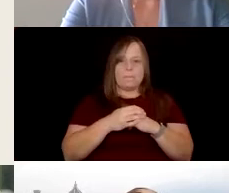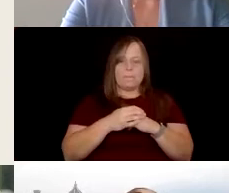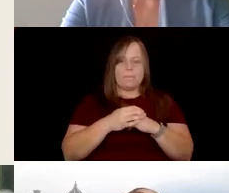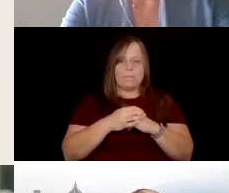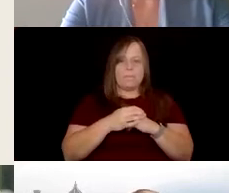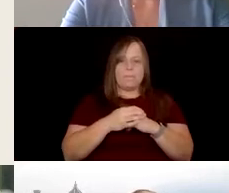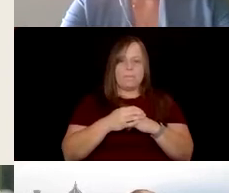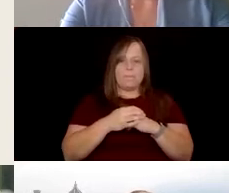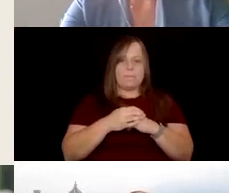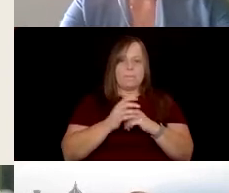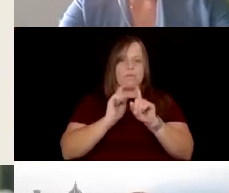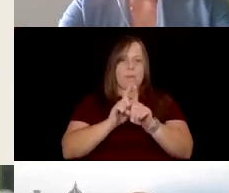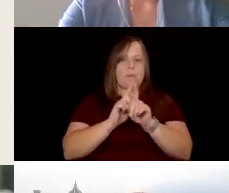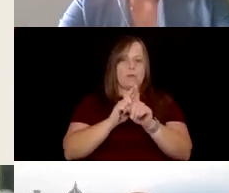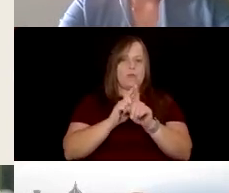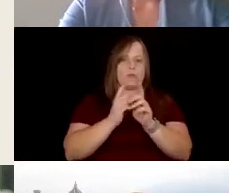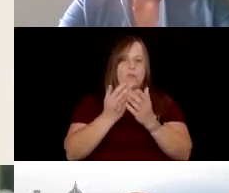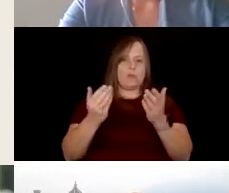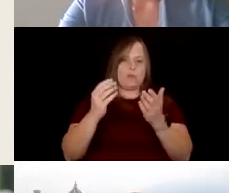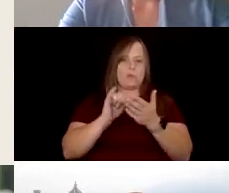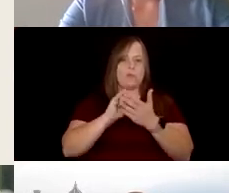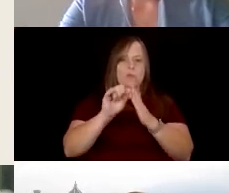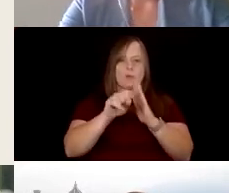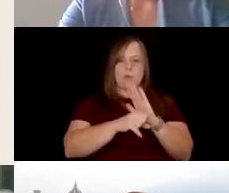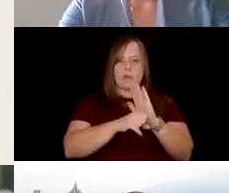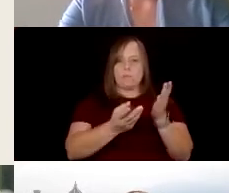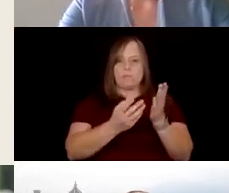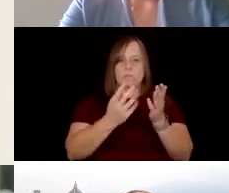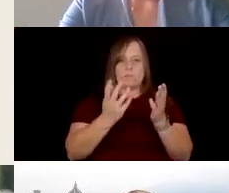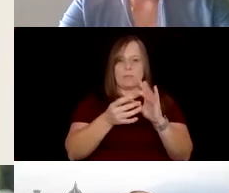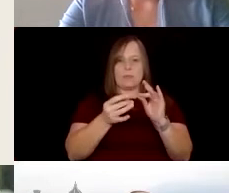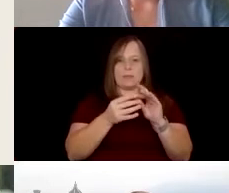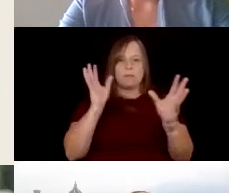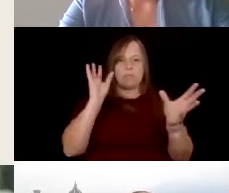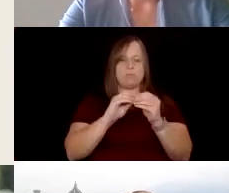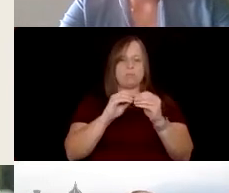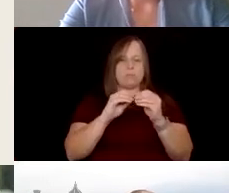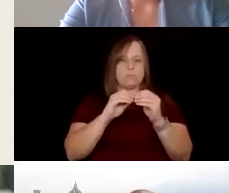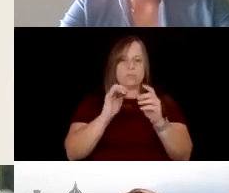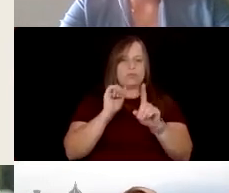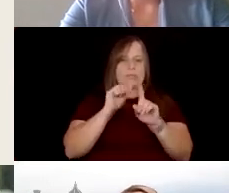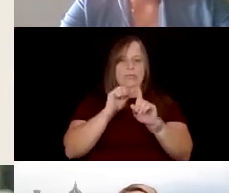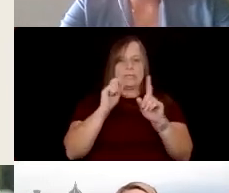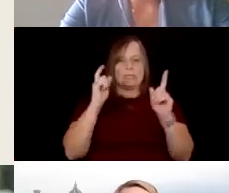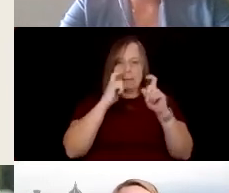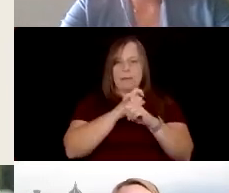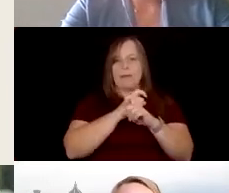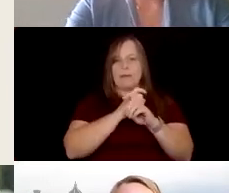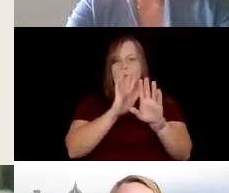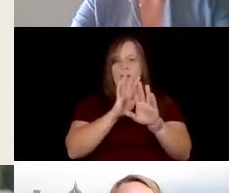So representation and restitution resources. So like I said, this process is tricky, it is complicated. It looks like maybe it won't be,